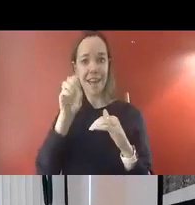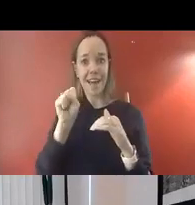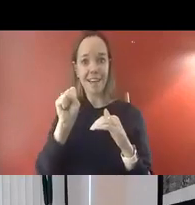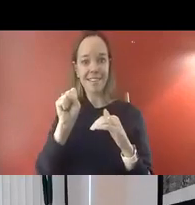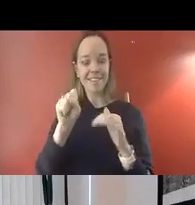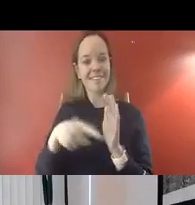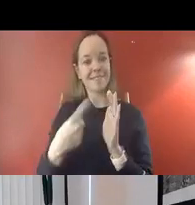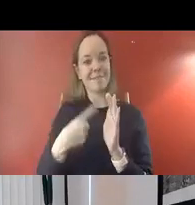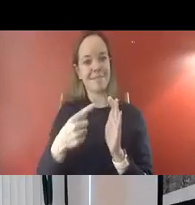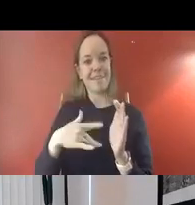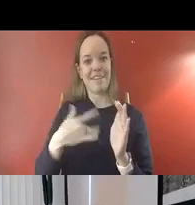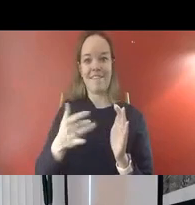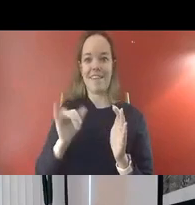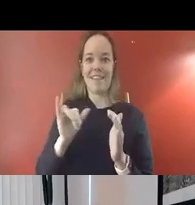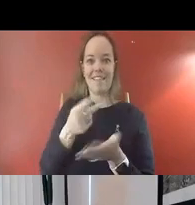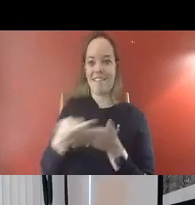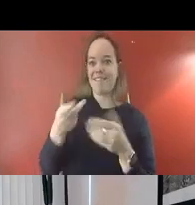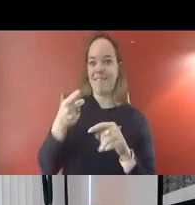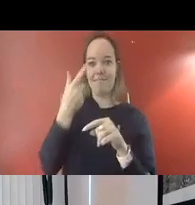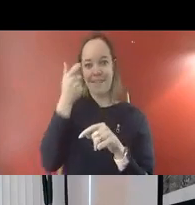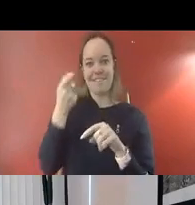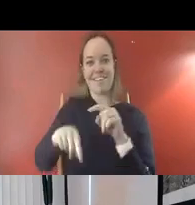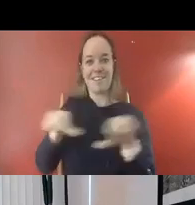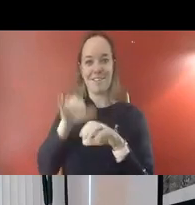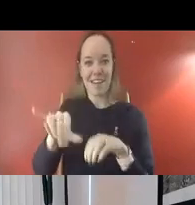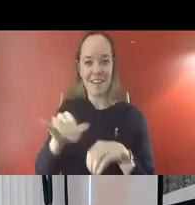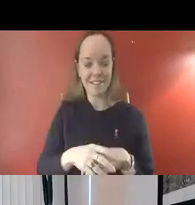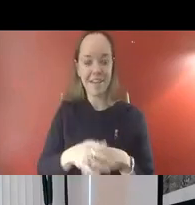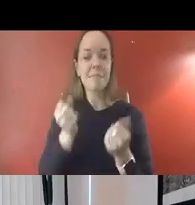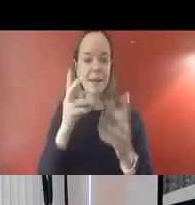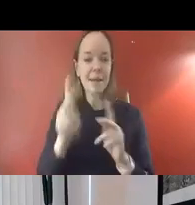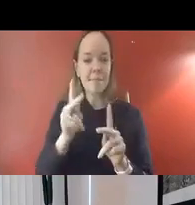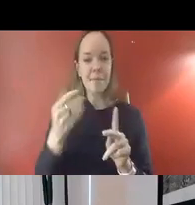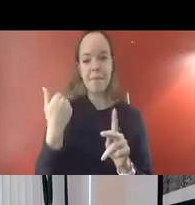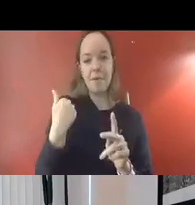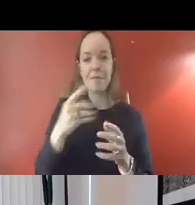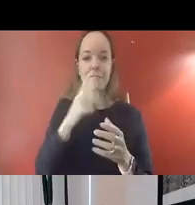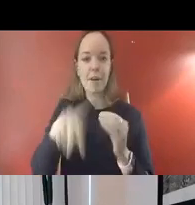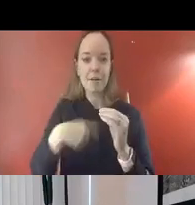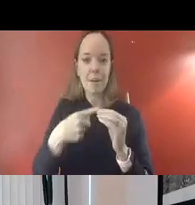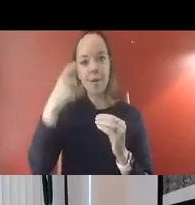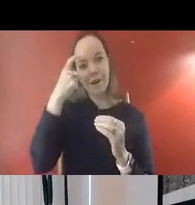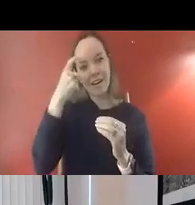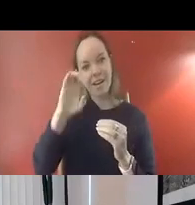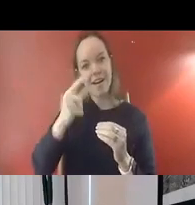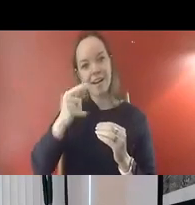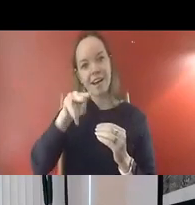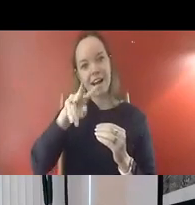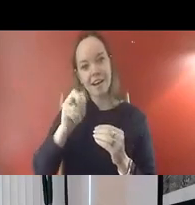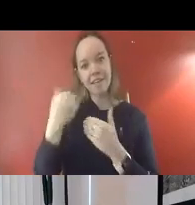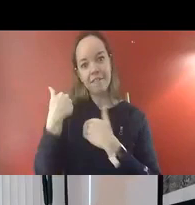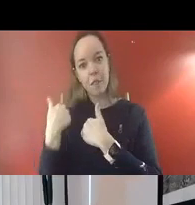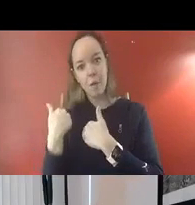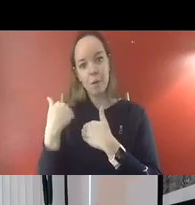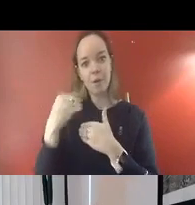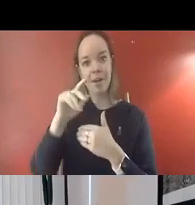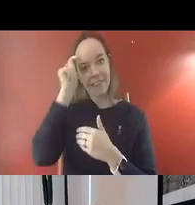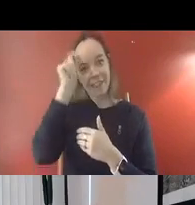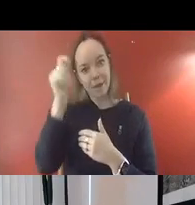Privitera talk for a long time about of us this department have heard Doctor Cognitive Load Theory. Or they used the Privitera talk for a long time about amount of working memory resources that Cognitive Load Theory. Or they used the we have. And if you consider just a amount of working memory resources that